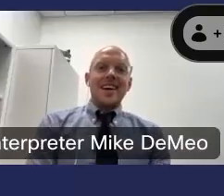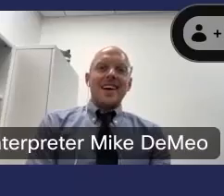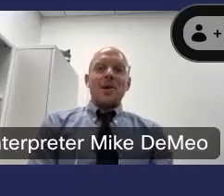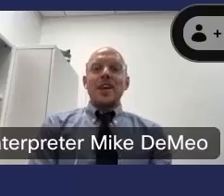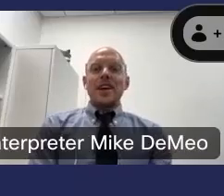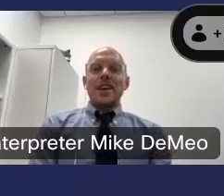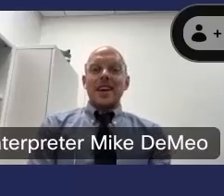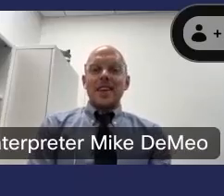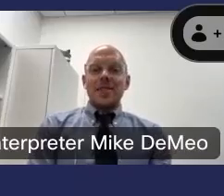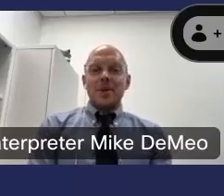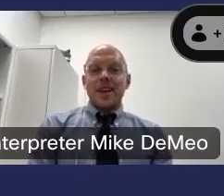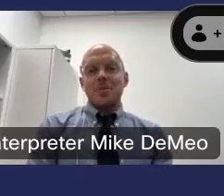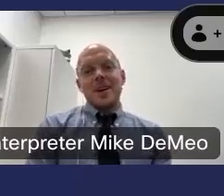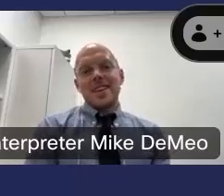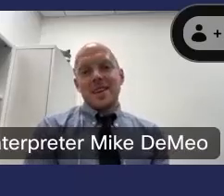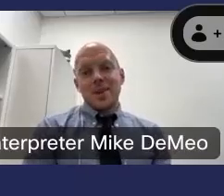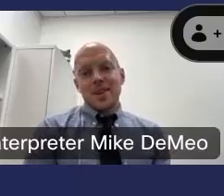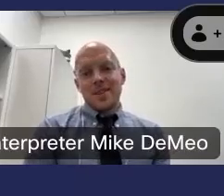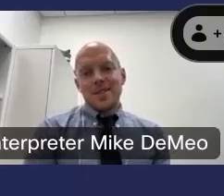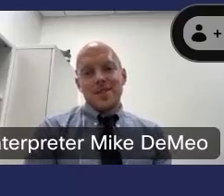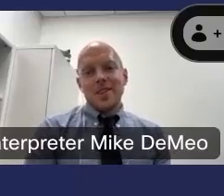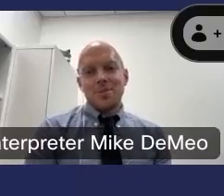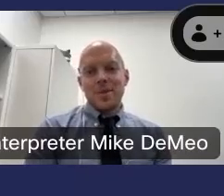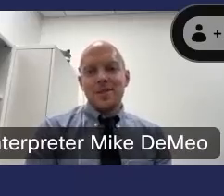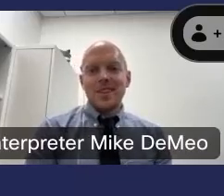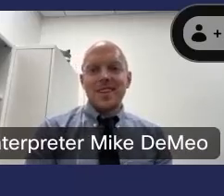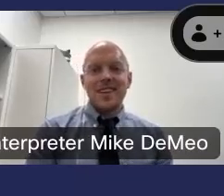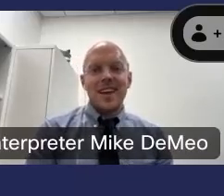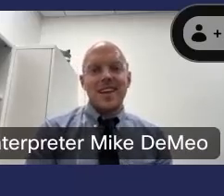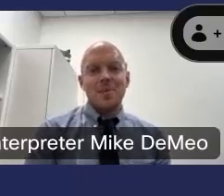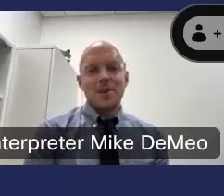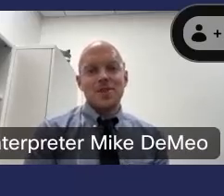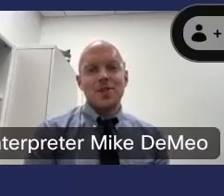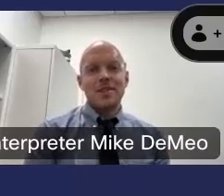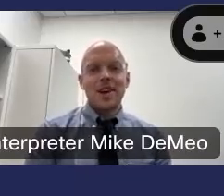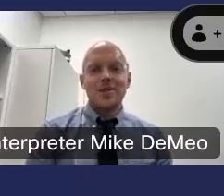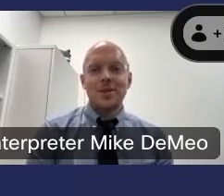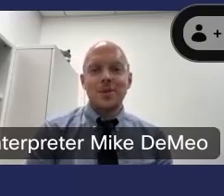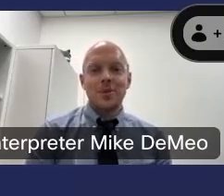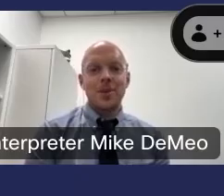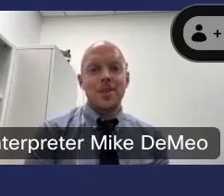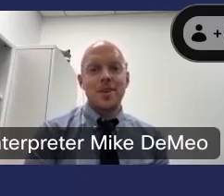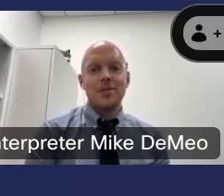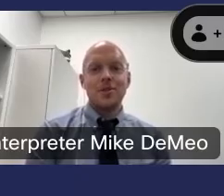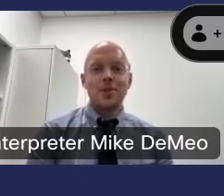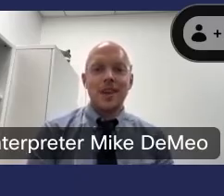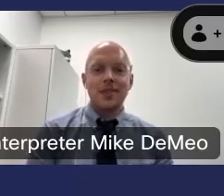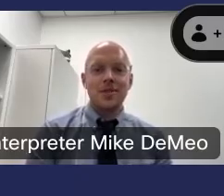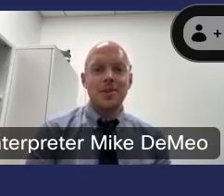Like Keyla explained, my name is Josh Mendelsohn. I am an attorney advisor with the Federal Communications Commission